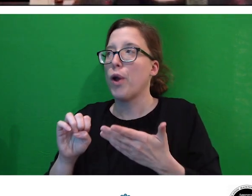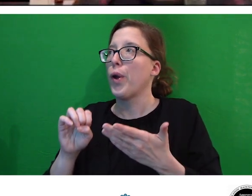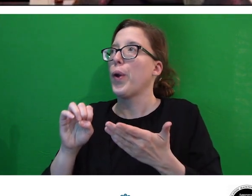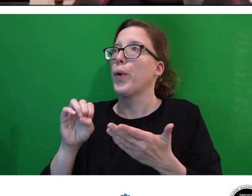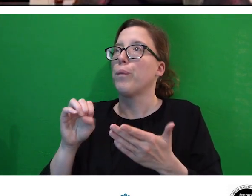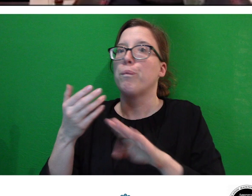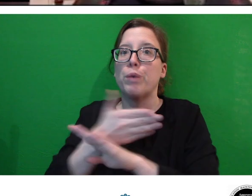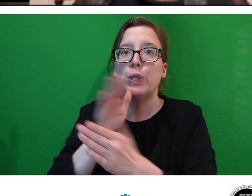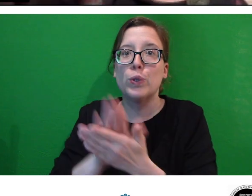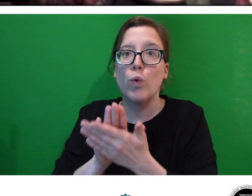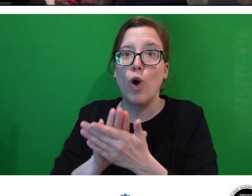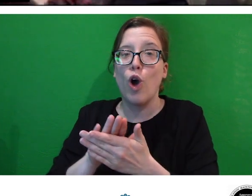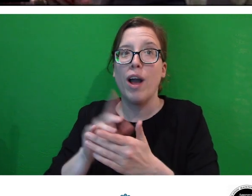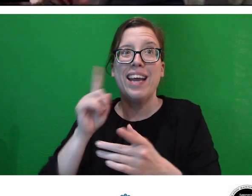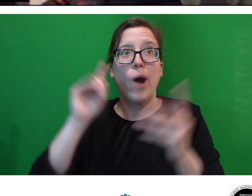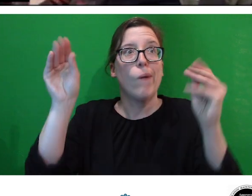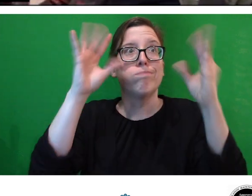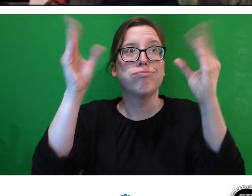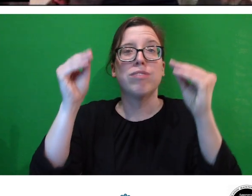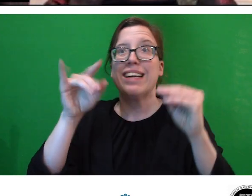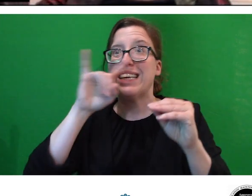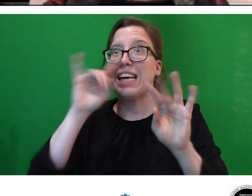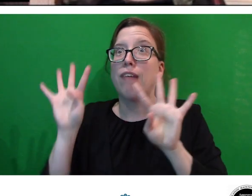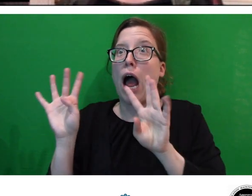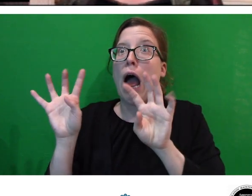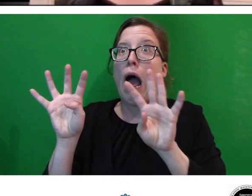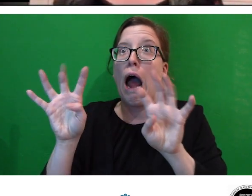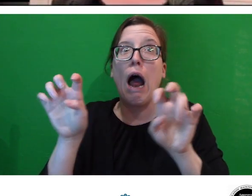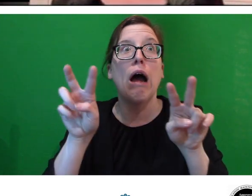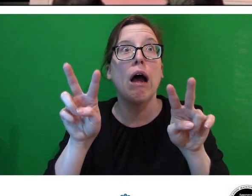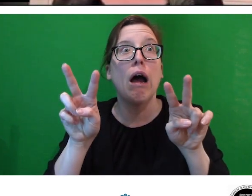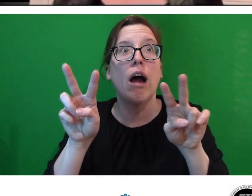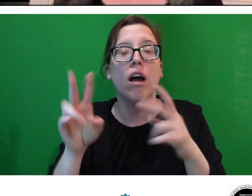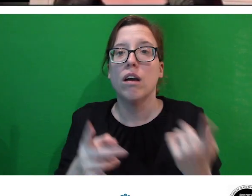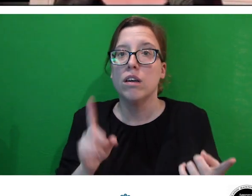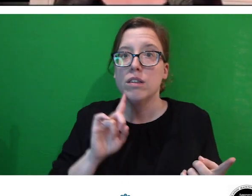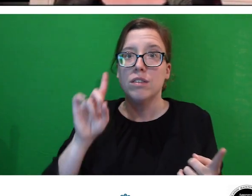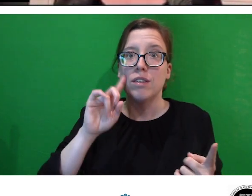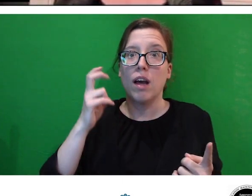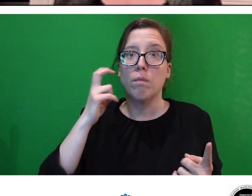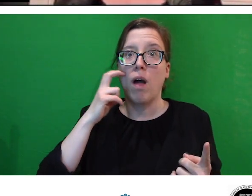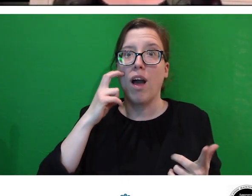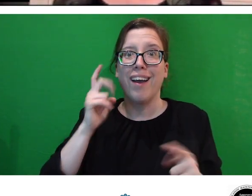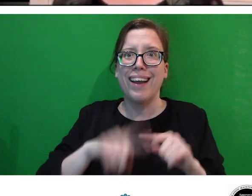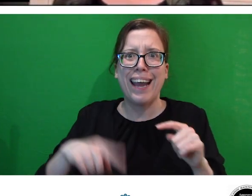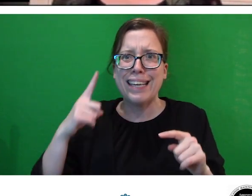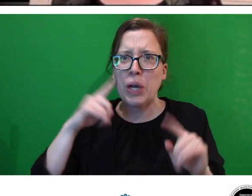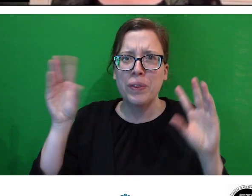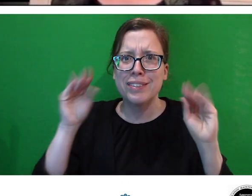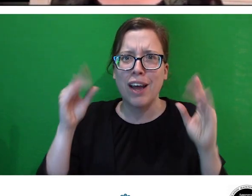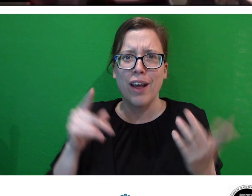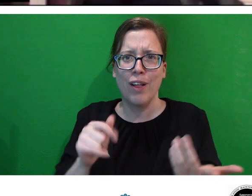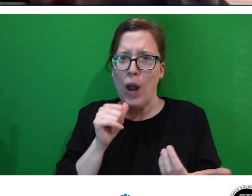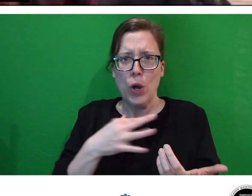the world out there. They can't hear the world. You know, kids in elementary schools and preschools, they hear a siren. Everybody's